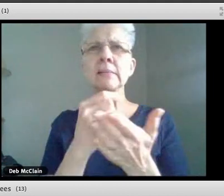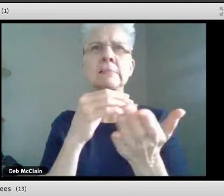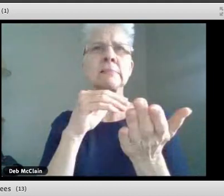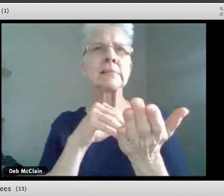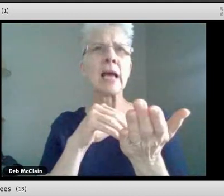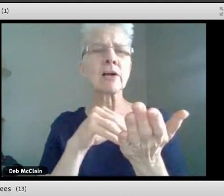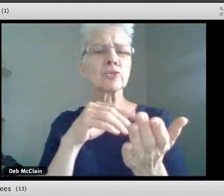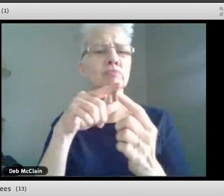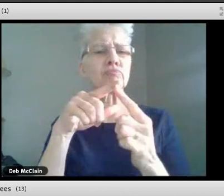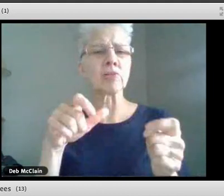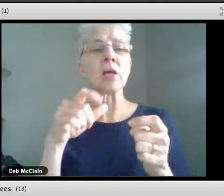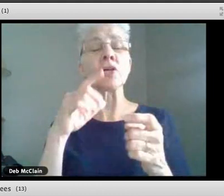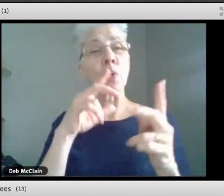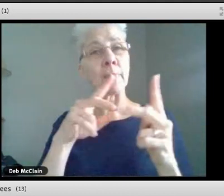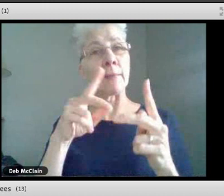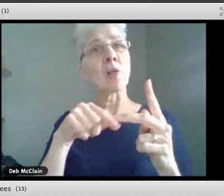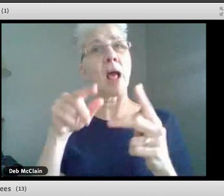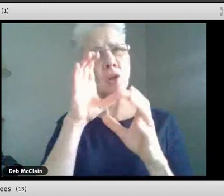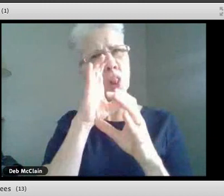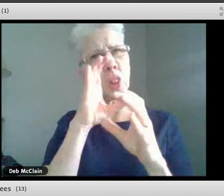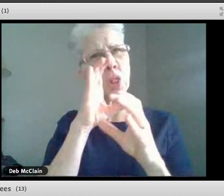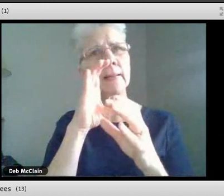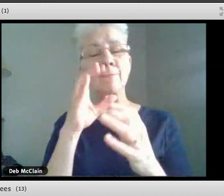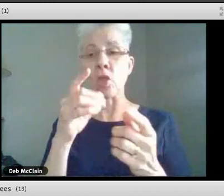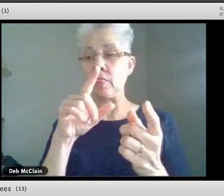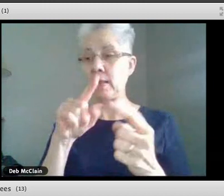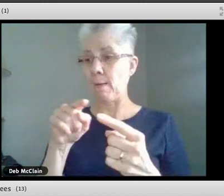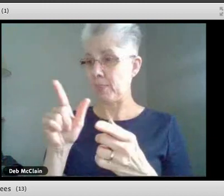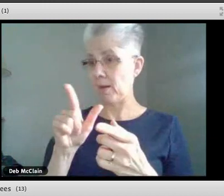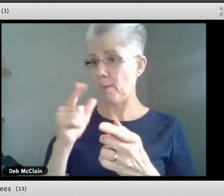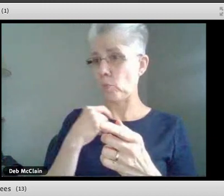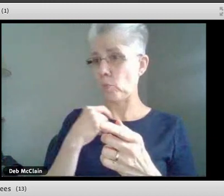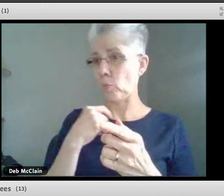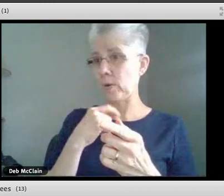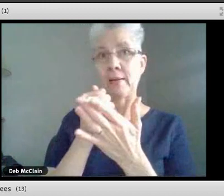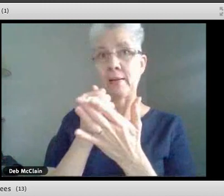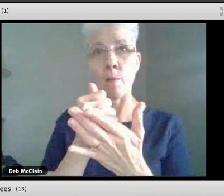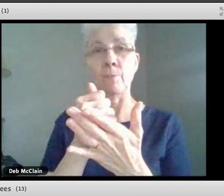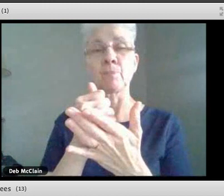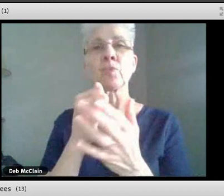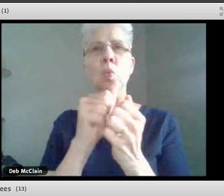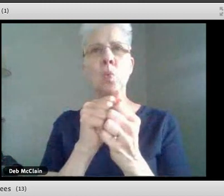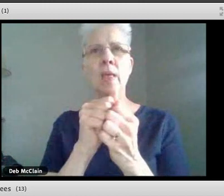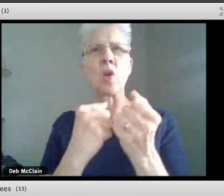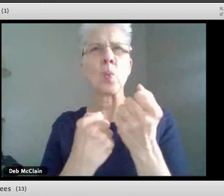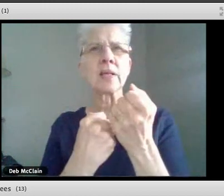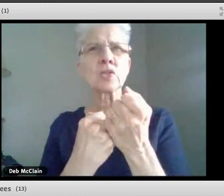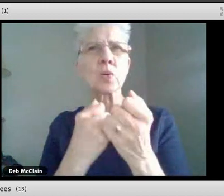and they're looking. So if they come to our library, we need to be aware of those resources, and I'll cover, very quickly later,